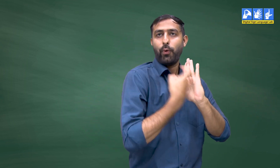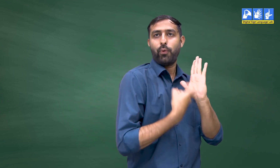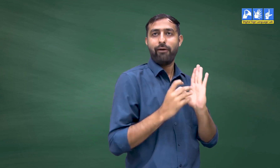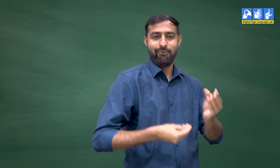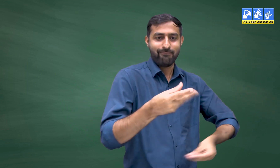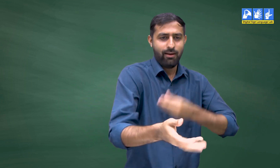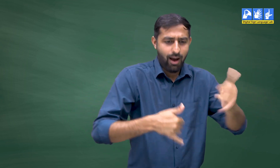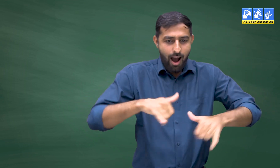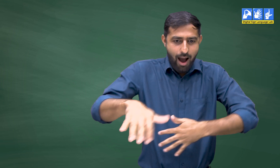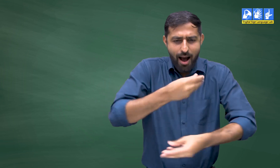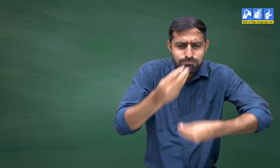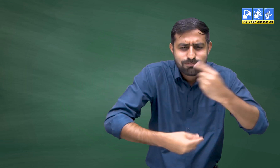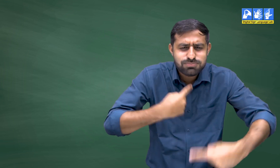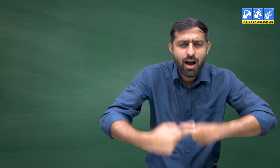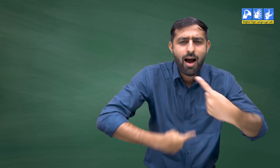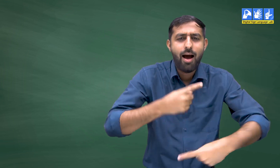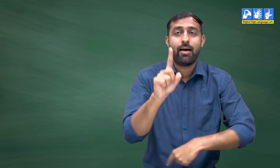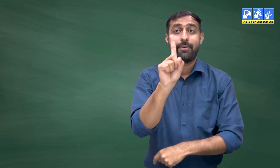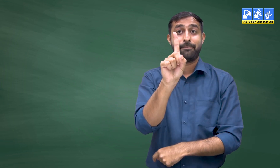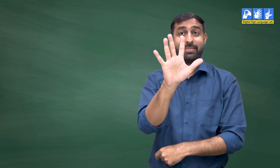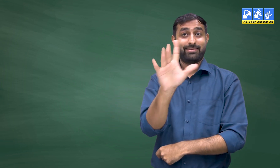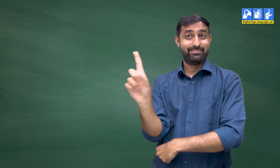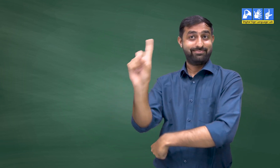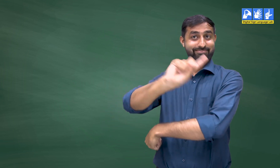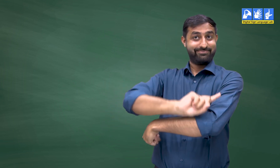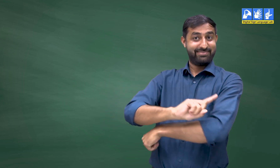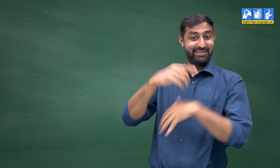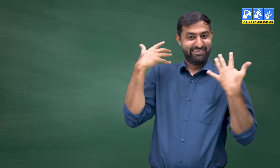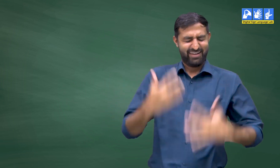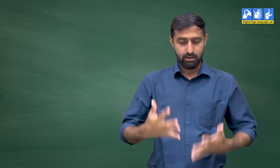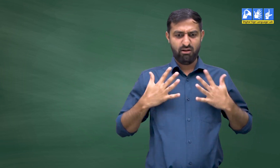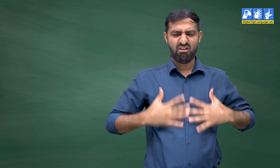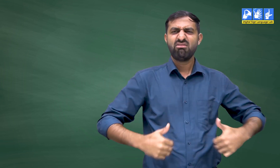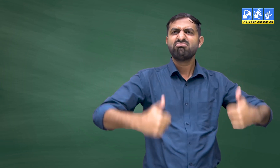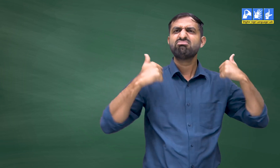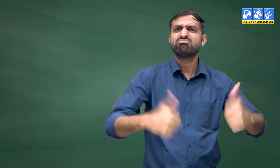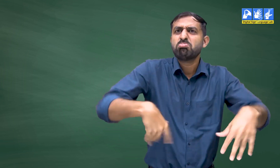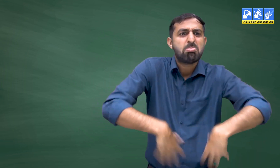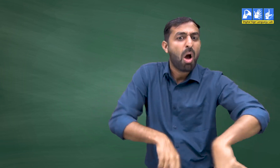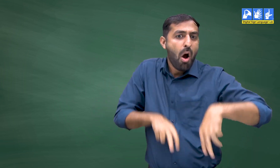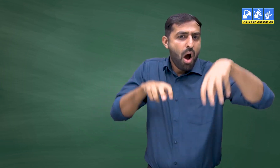he followed a scheduled diet and because of this in fifteen days, he had improved in health.